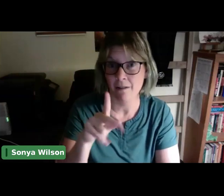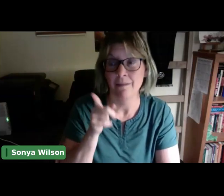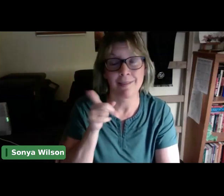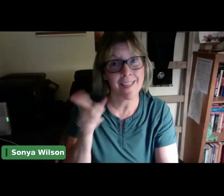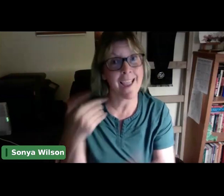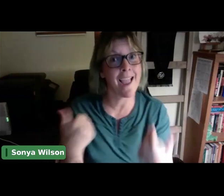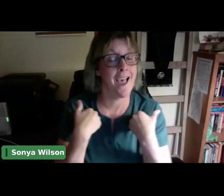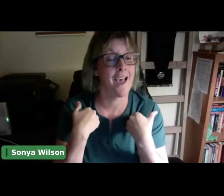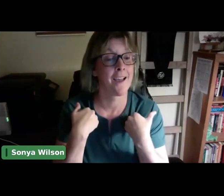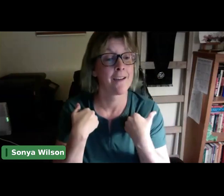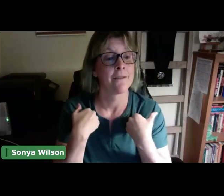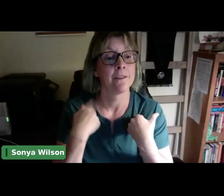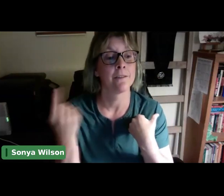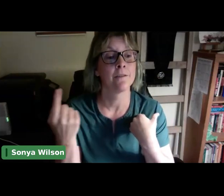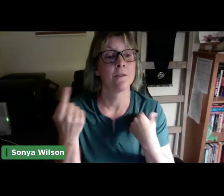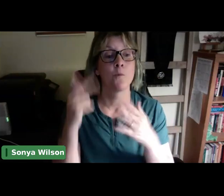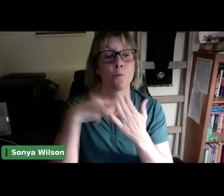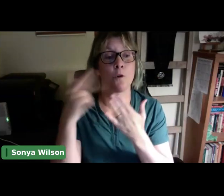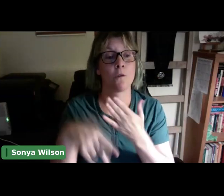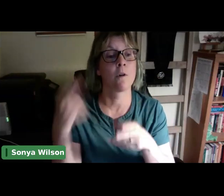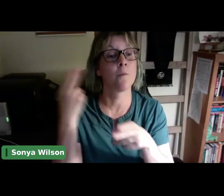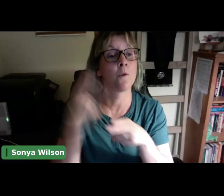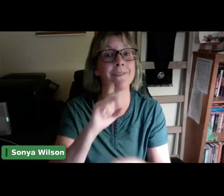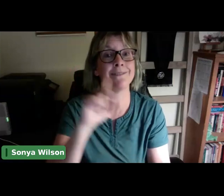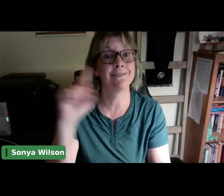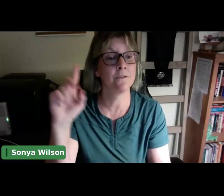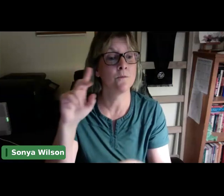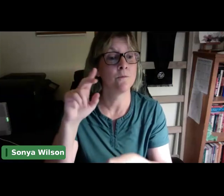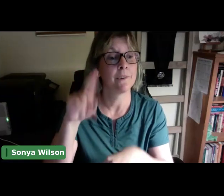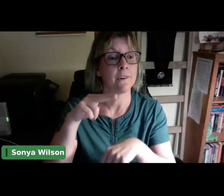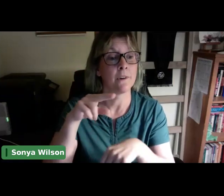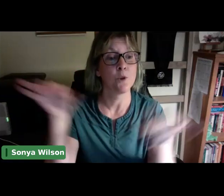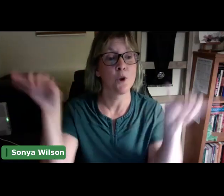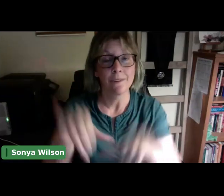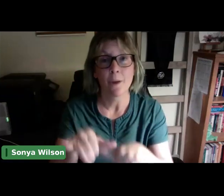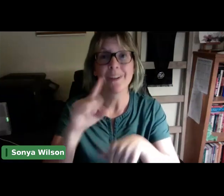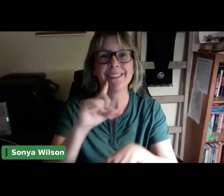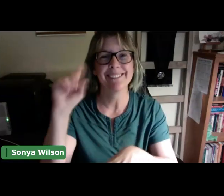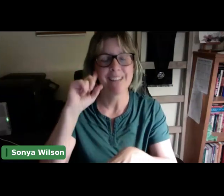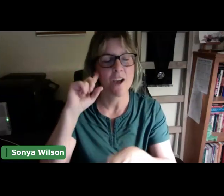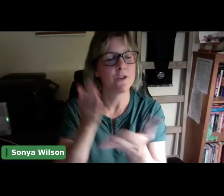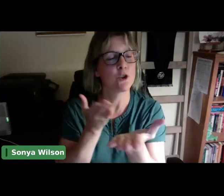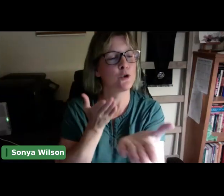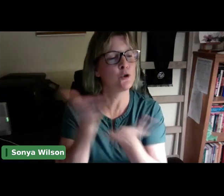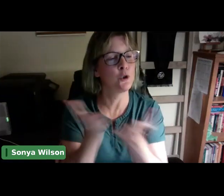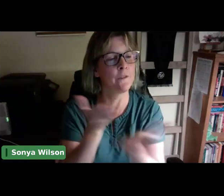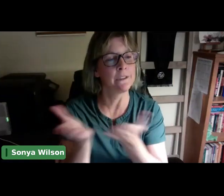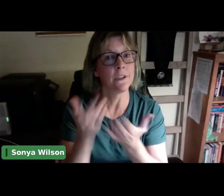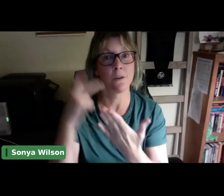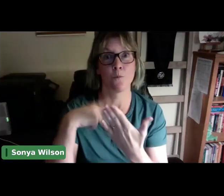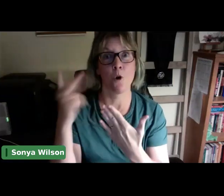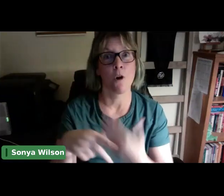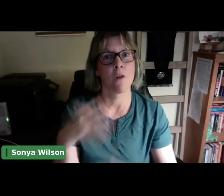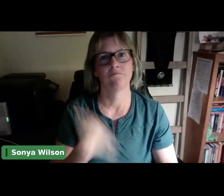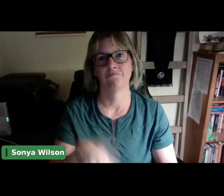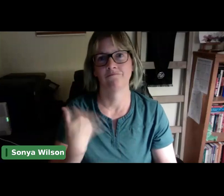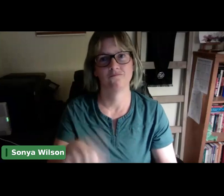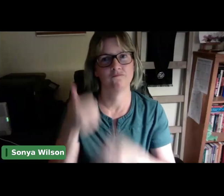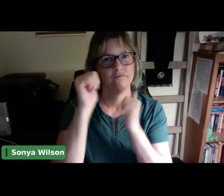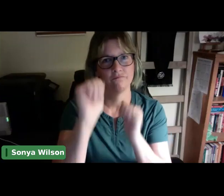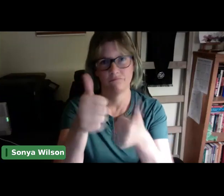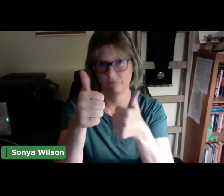Youosemite National Park. They actually have a program. Called Yosemite Deaf Services Program.